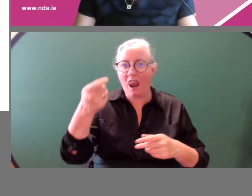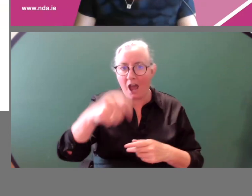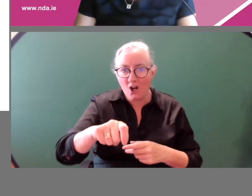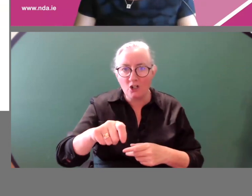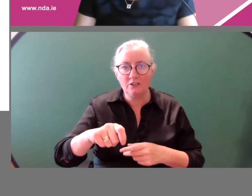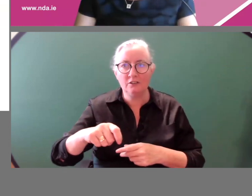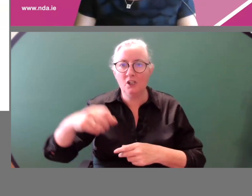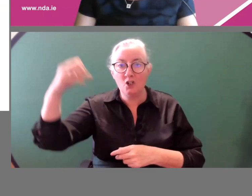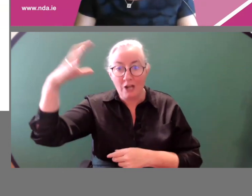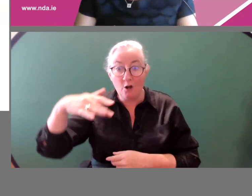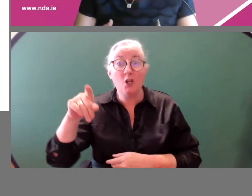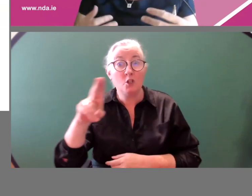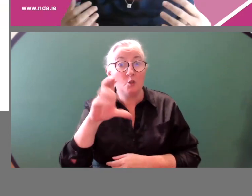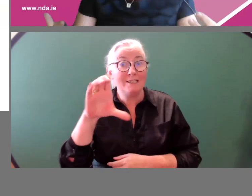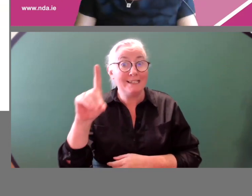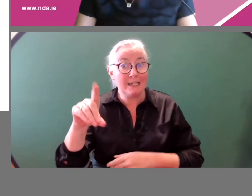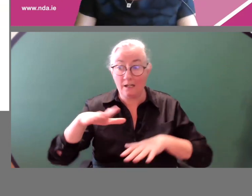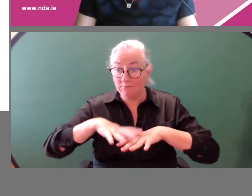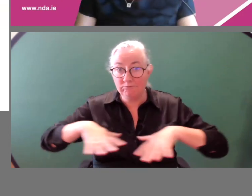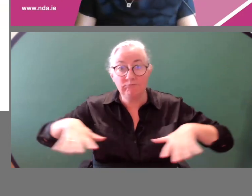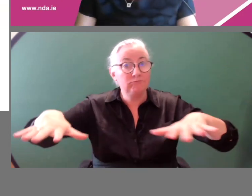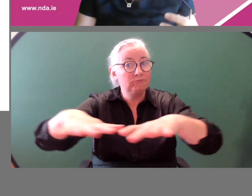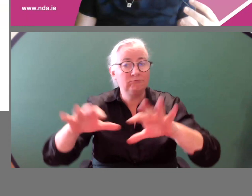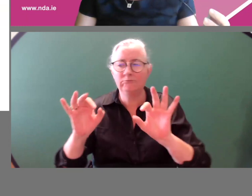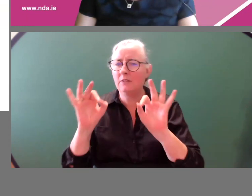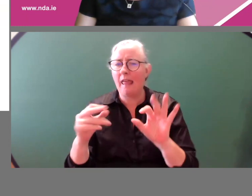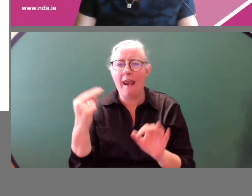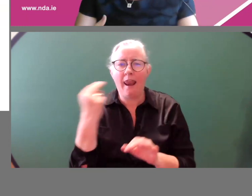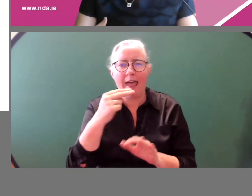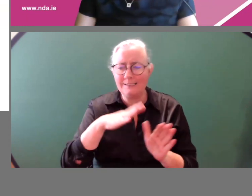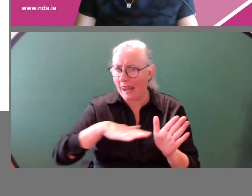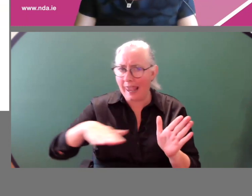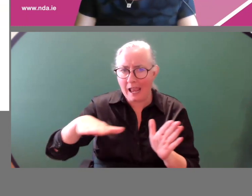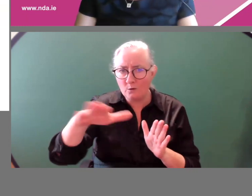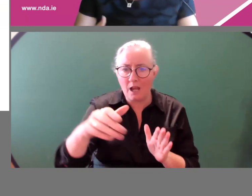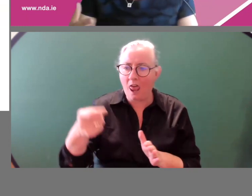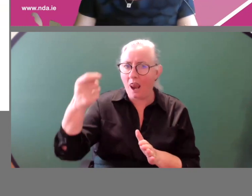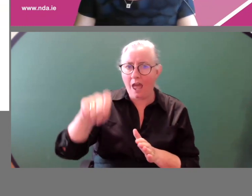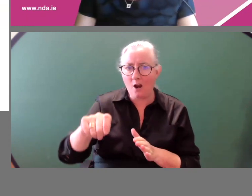sports centre it's a really nice lay out with the locker opposite the changing room and the shower